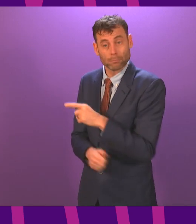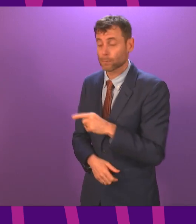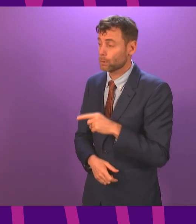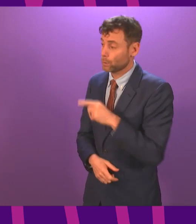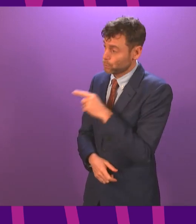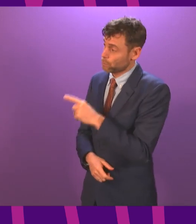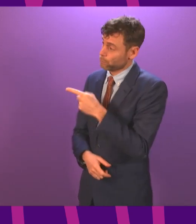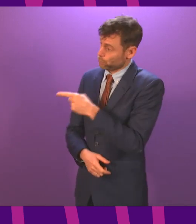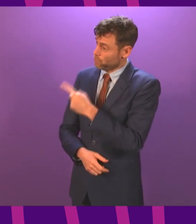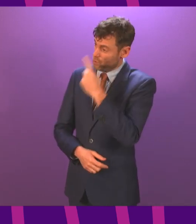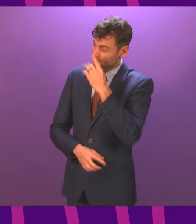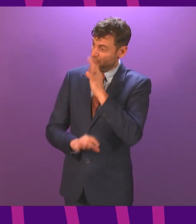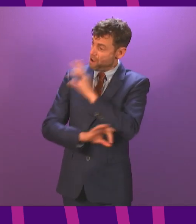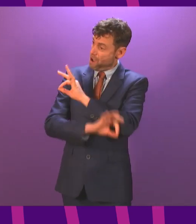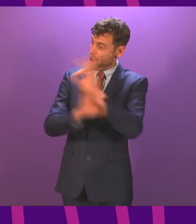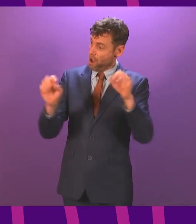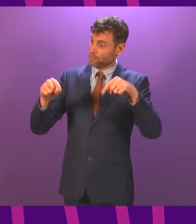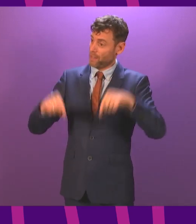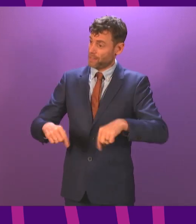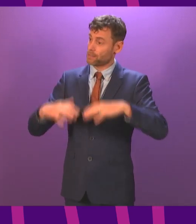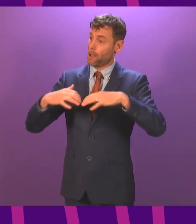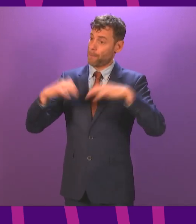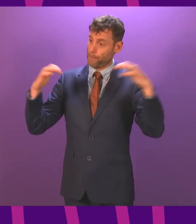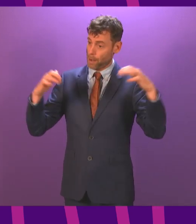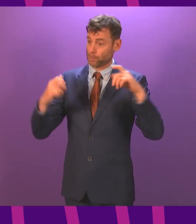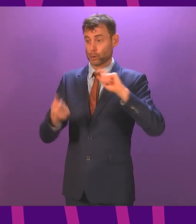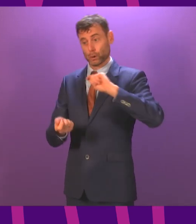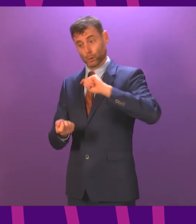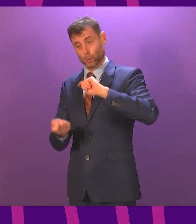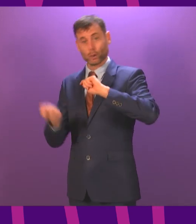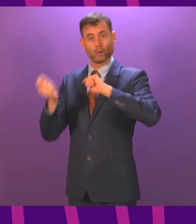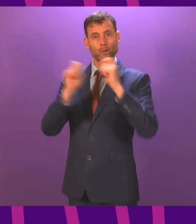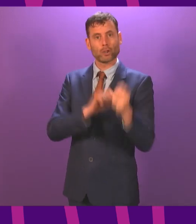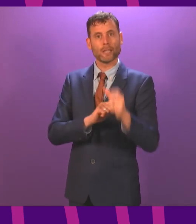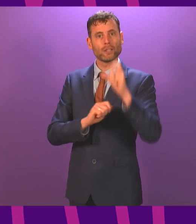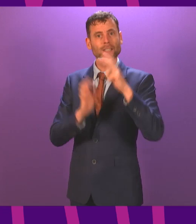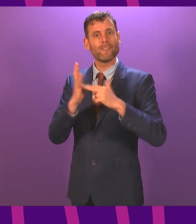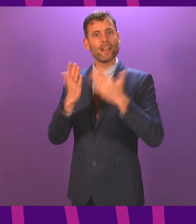ask the full Parliament to agree to major changes in Covid regulations before they come